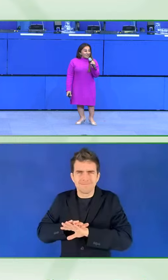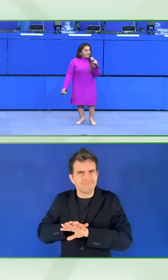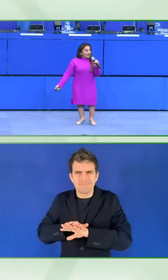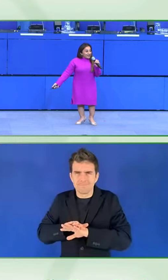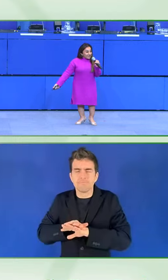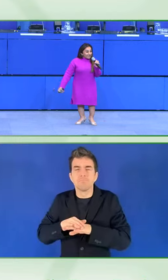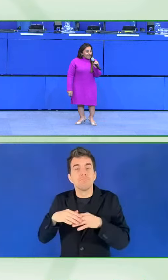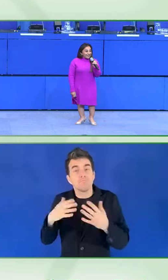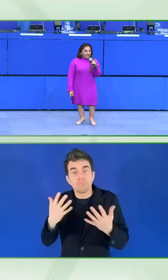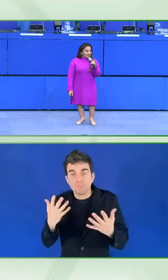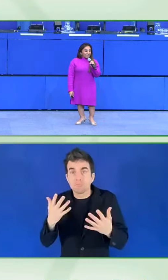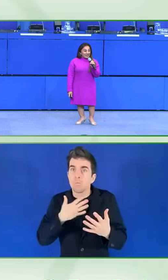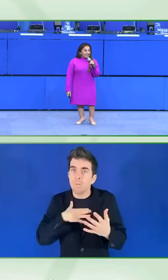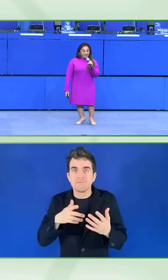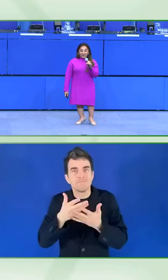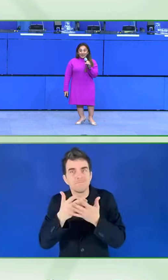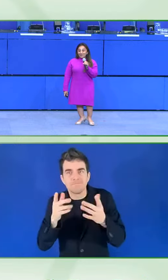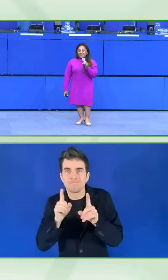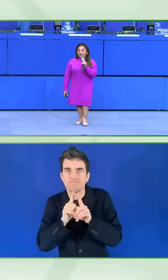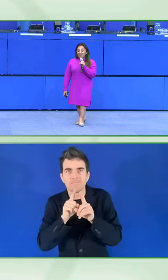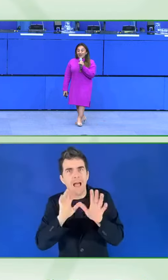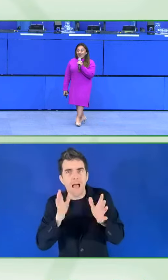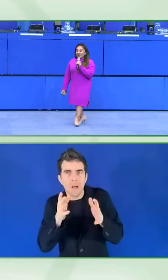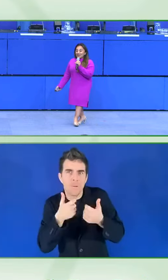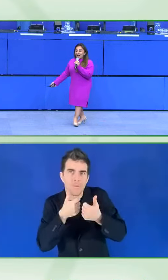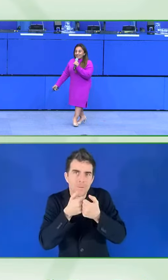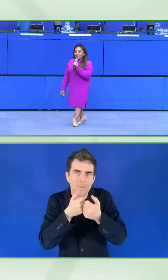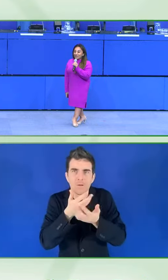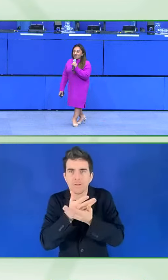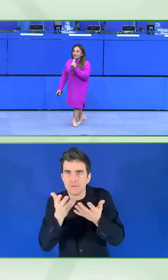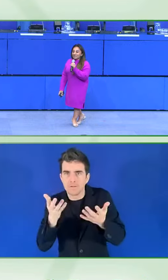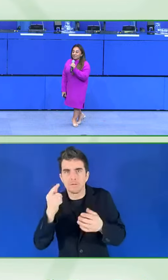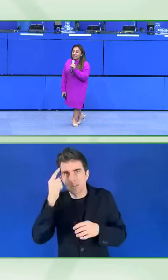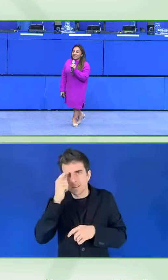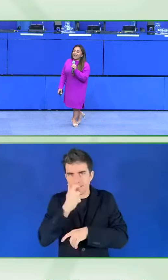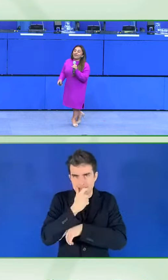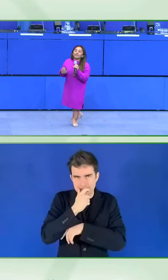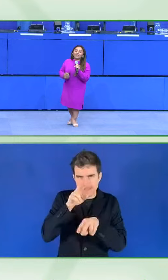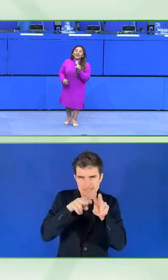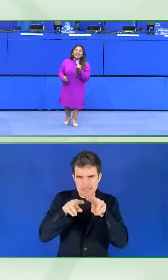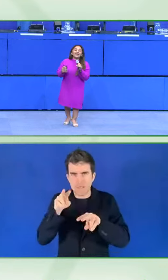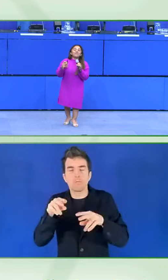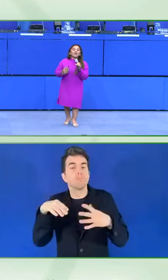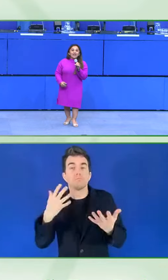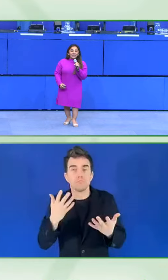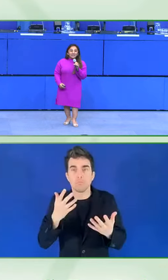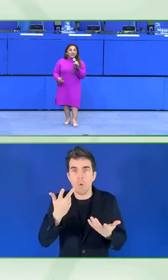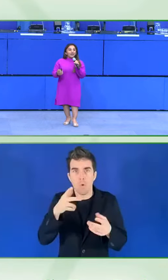I wish, so much, somebody had told me about the social model of disability.